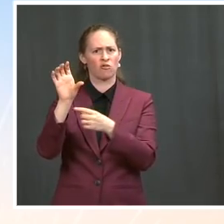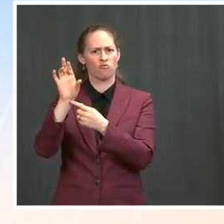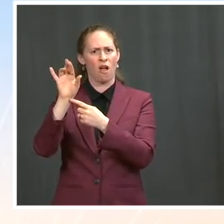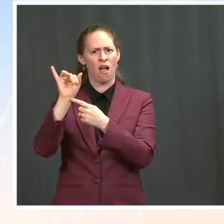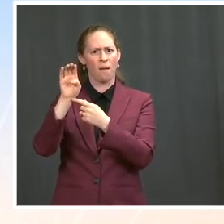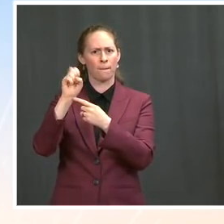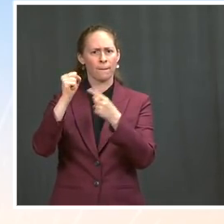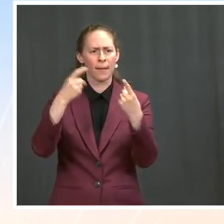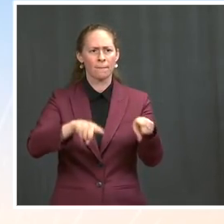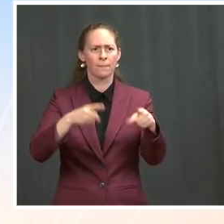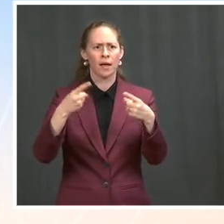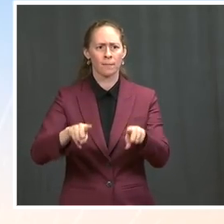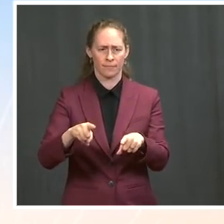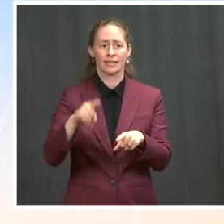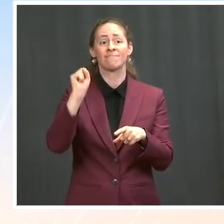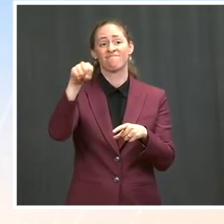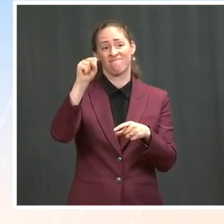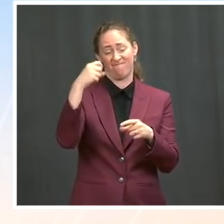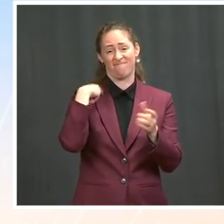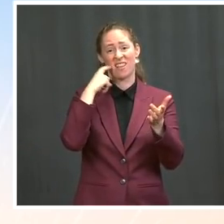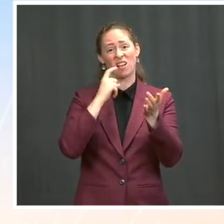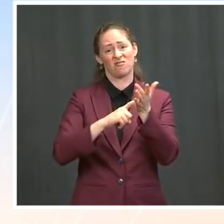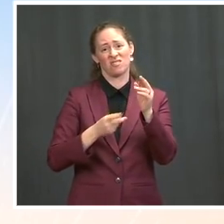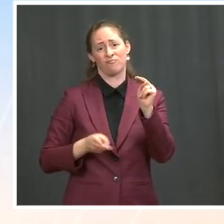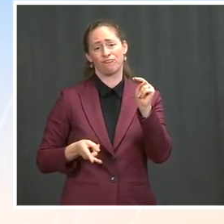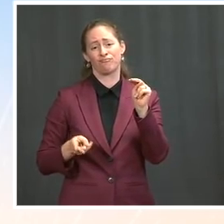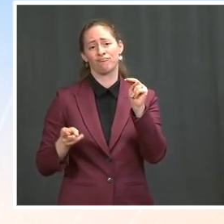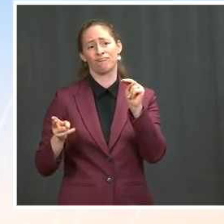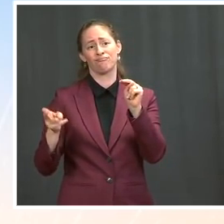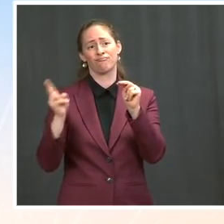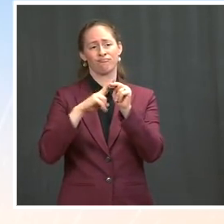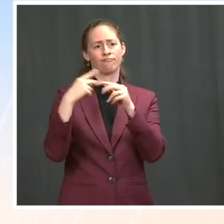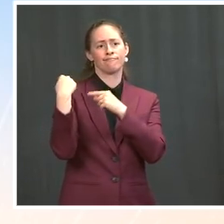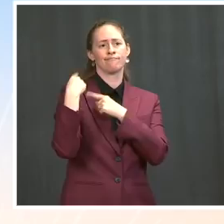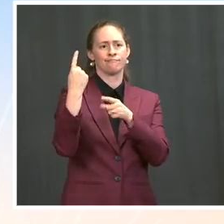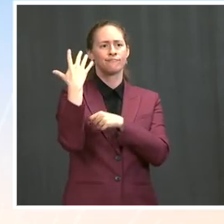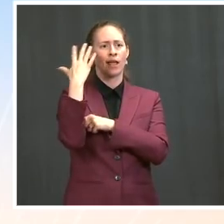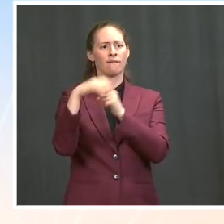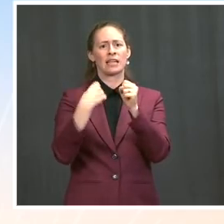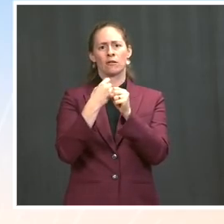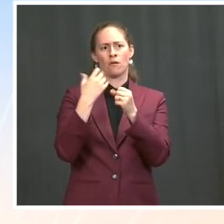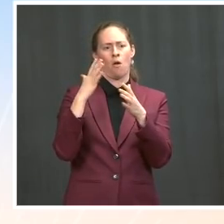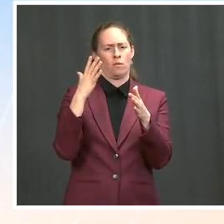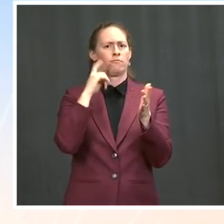over the last five years, but really the last 18 months. And so, it's an opportunity for the President